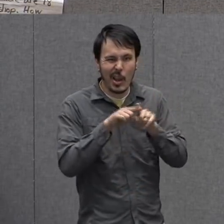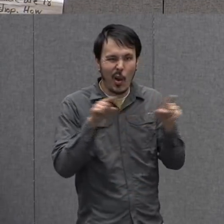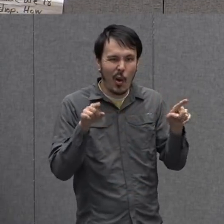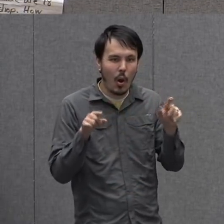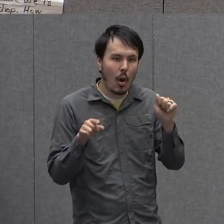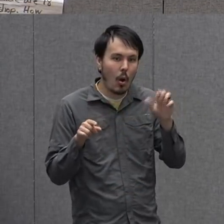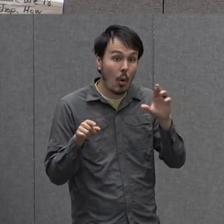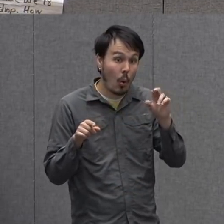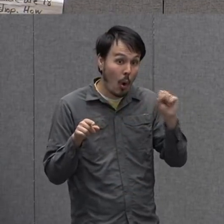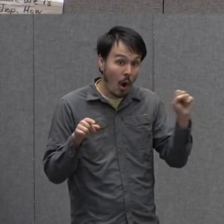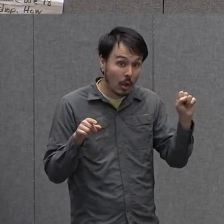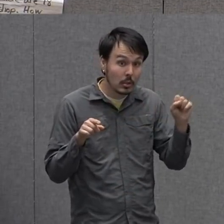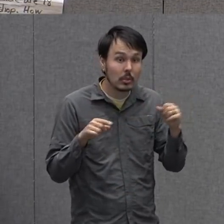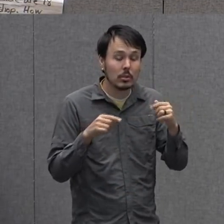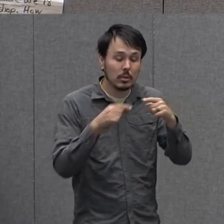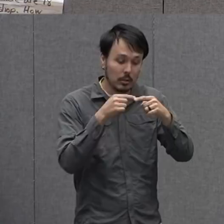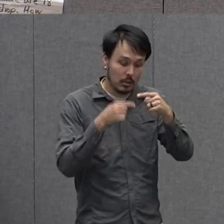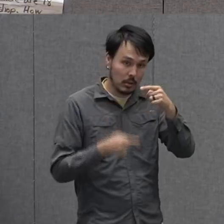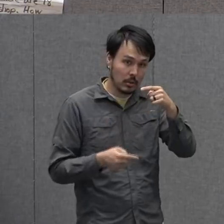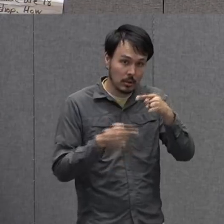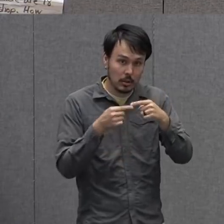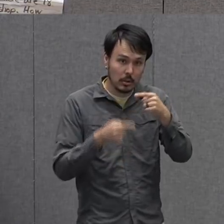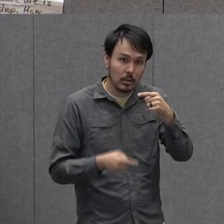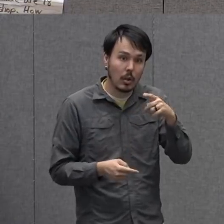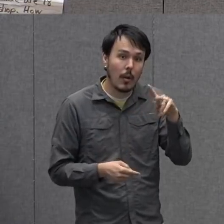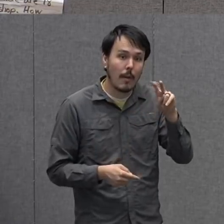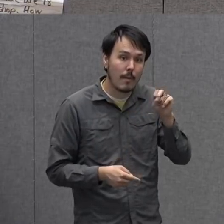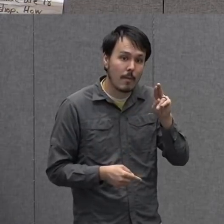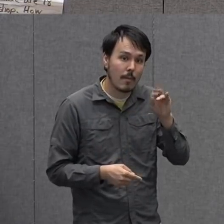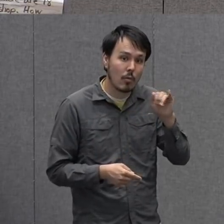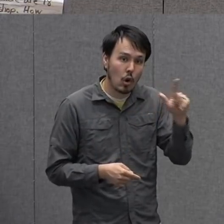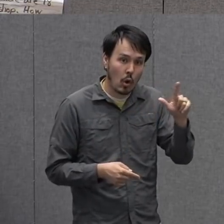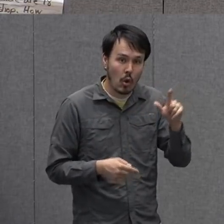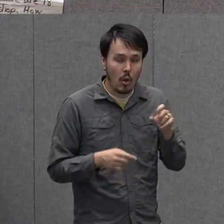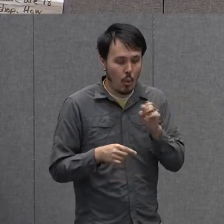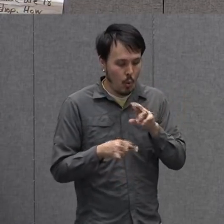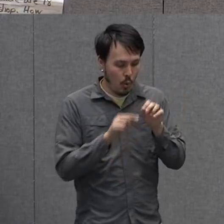or going vertically, down, or going diagonally.